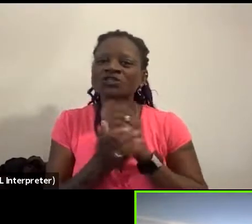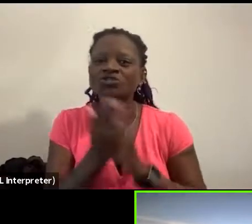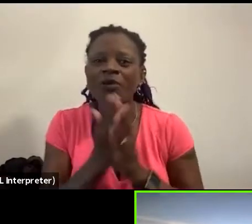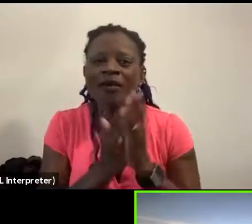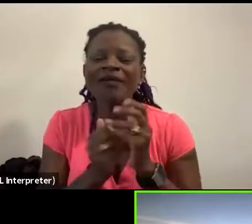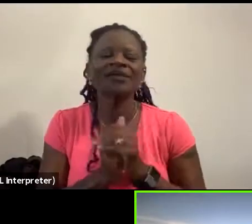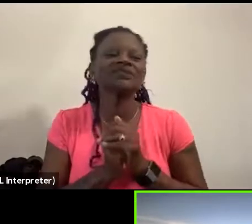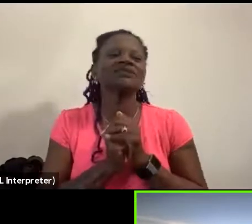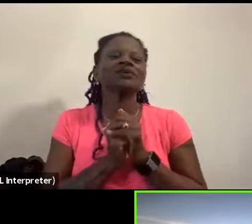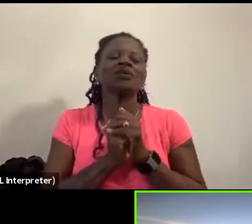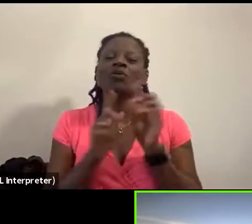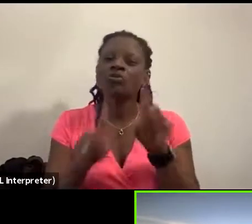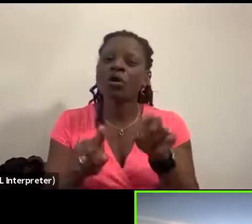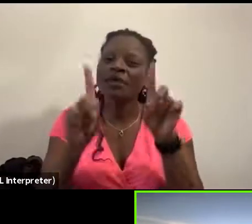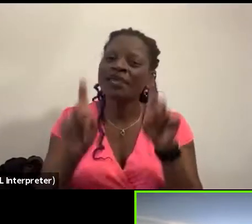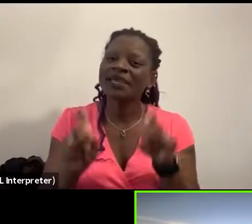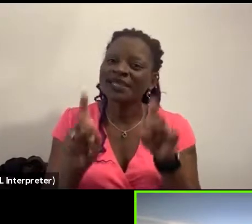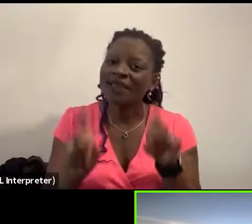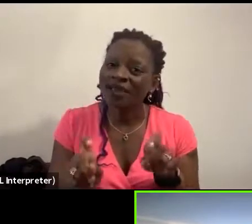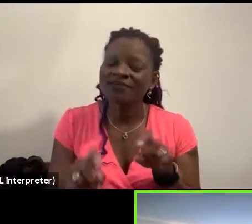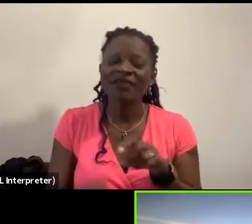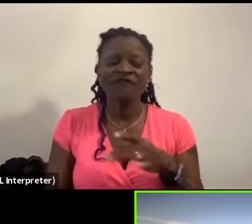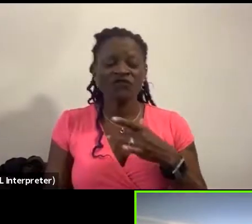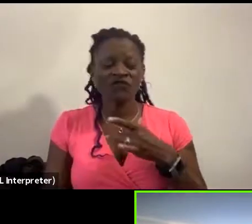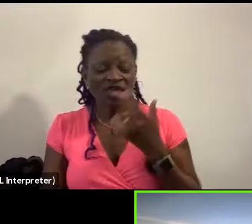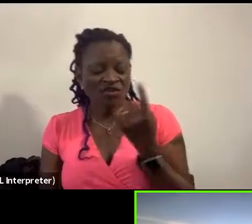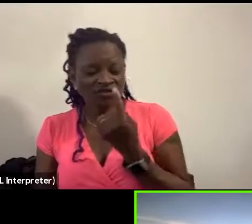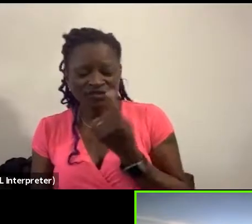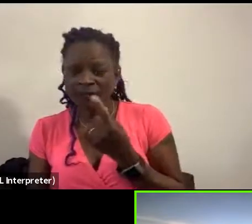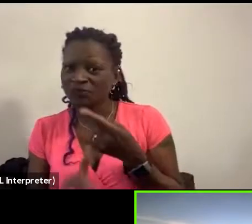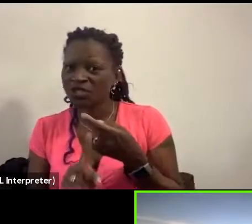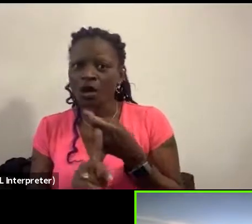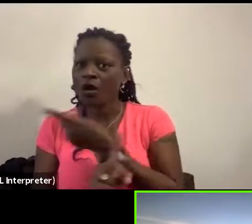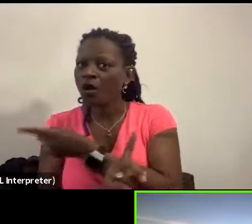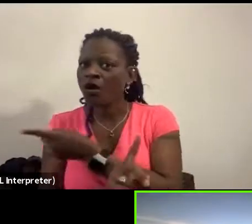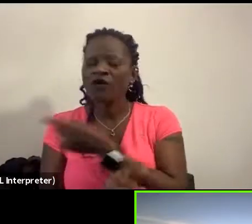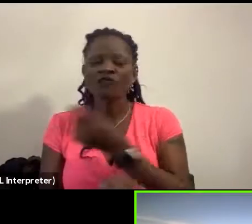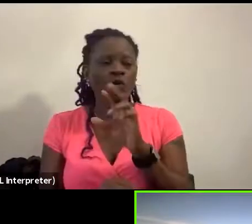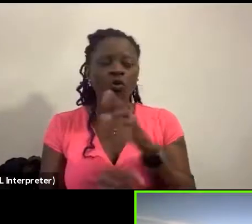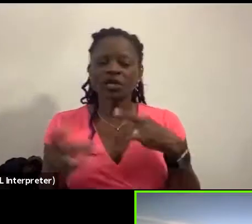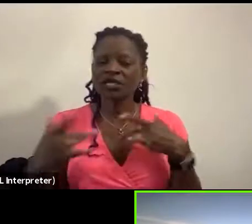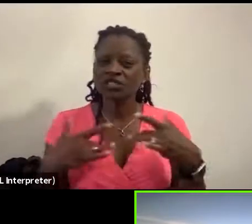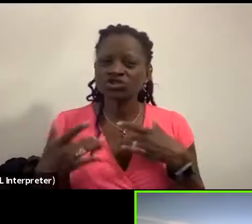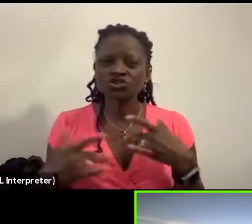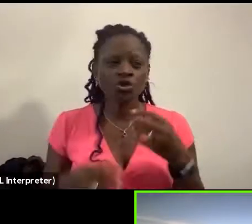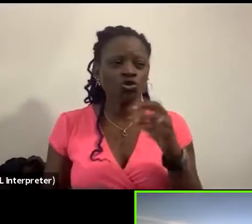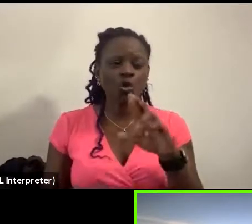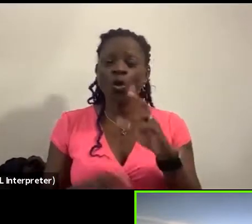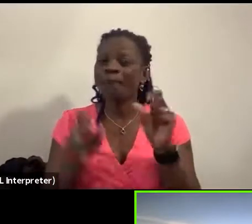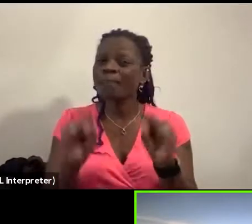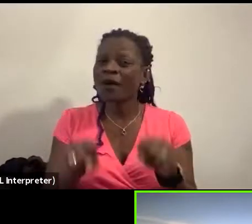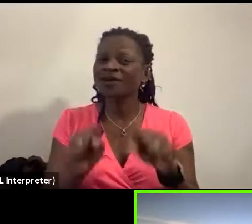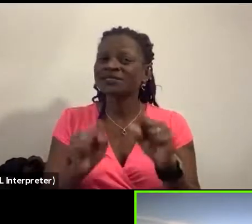You should get tested if you have symptoms that you're concerned about or if you think you've been exposed to someone who has the virus.